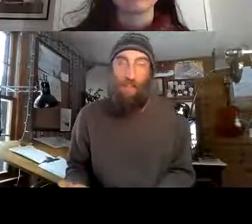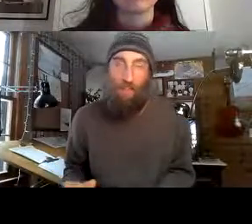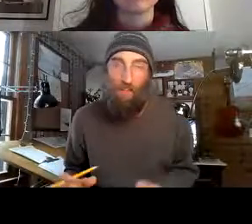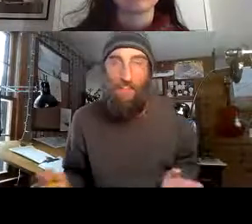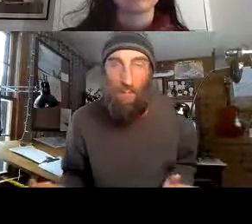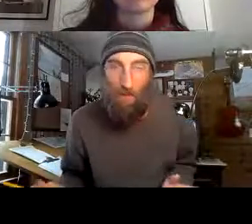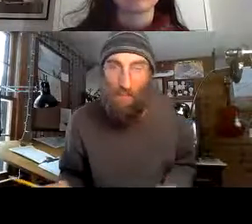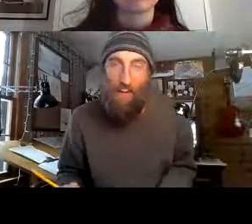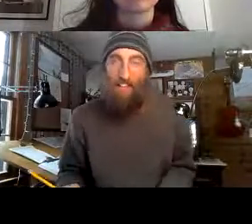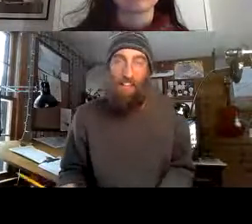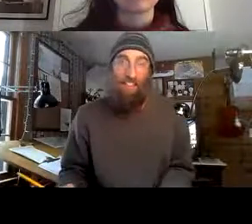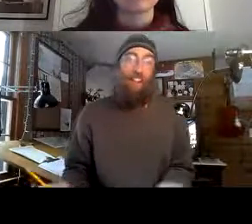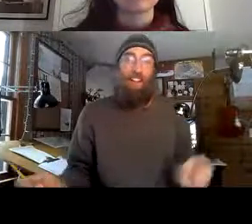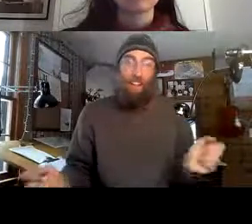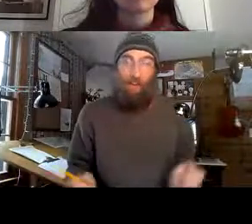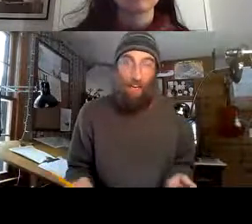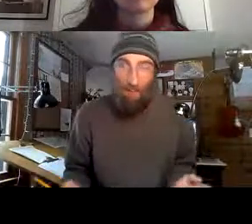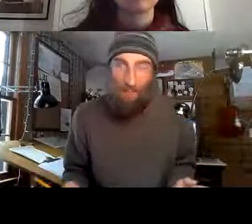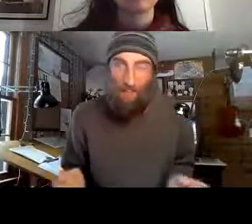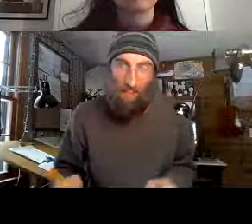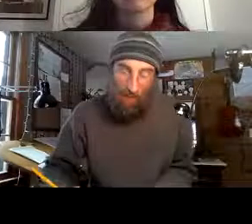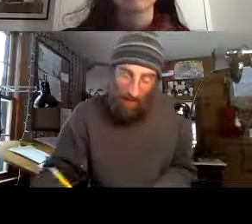And everybody who *doesn't* have a mustache says, I wish I had a mustache like